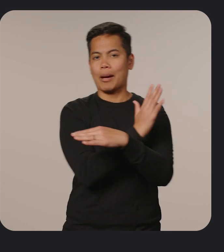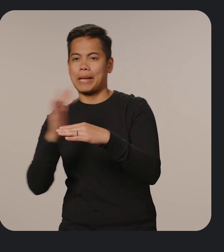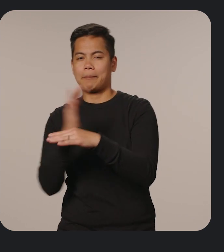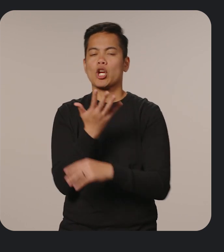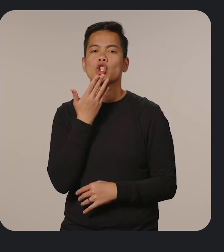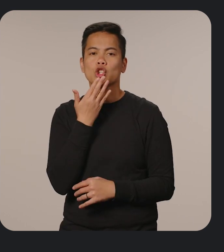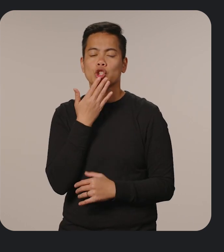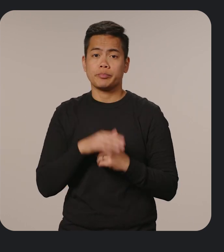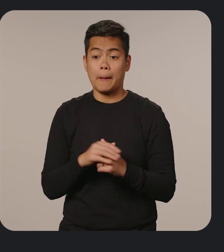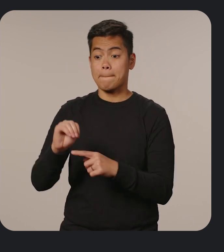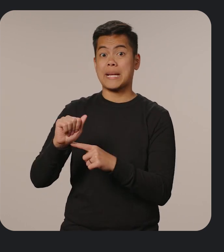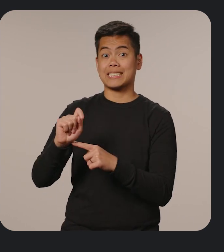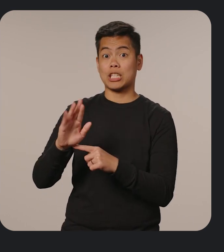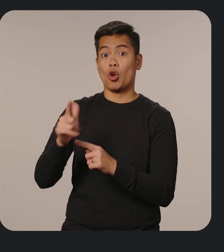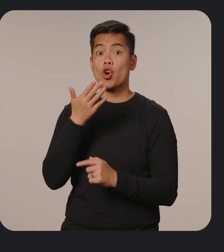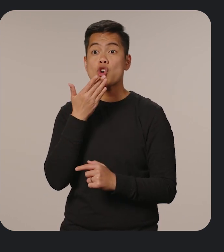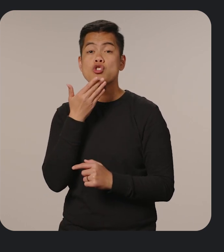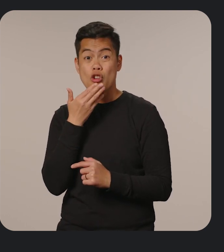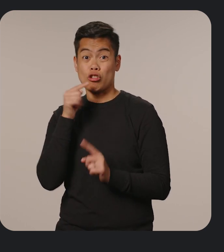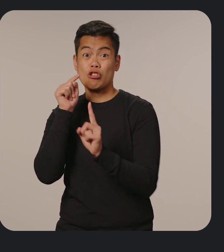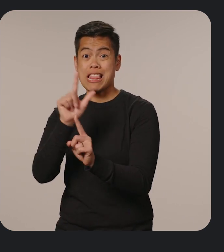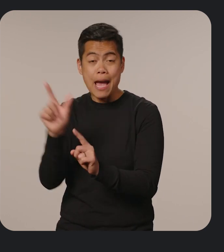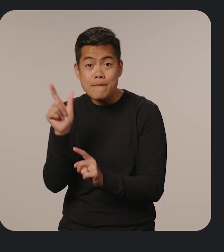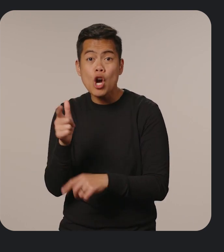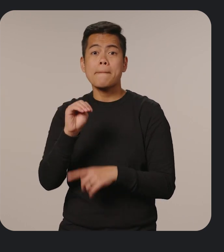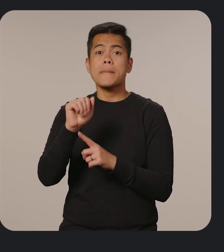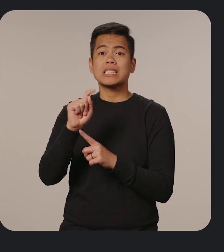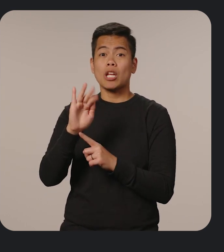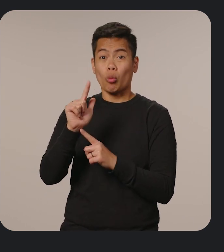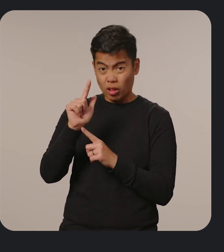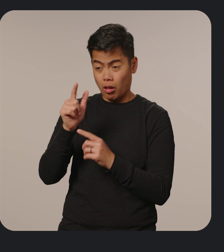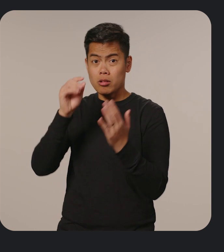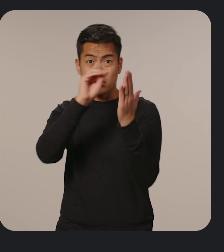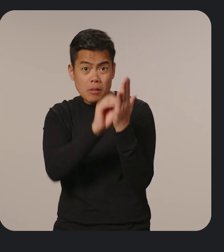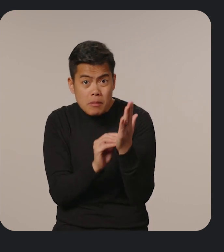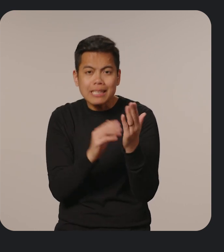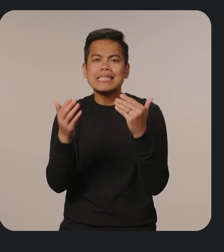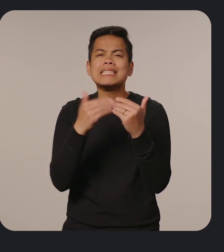Just imagine the possibilities. A user's profile image, sports scores, a media player, really,